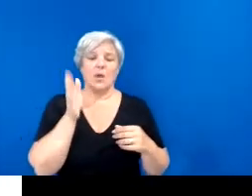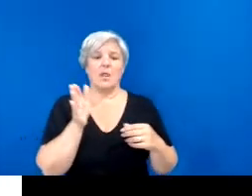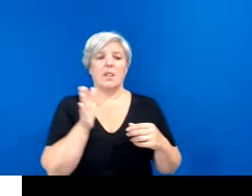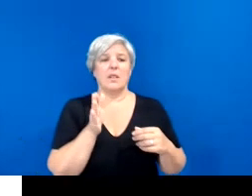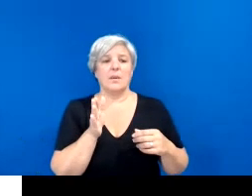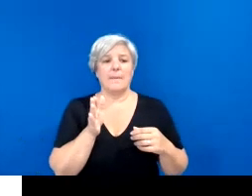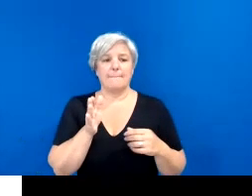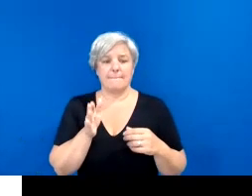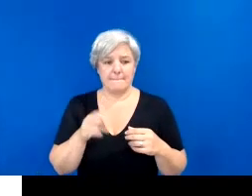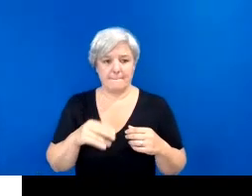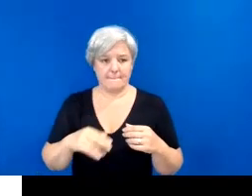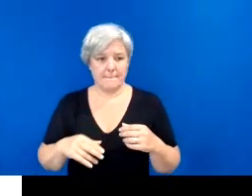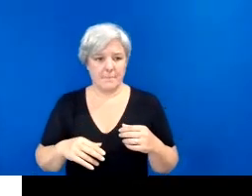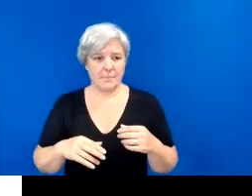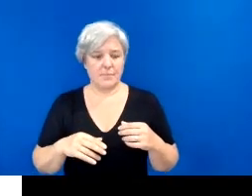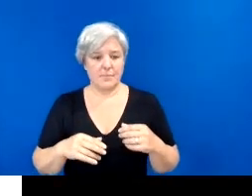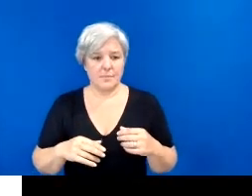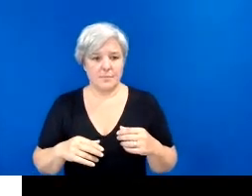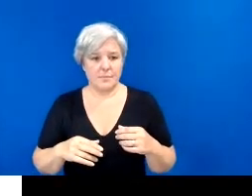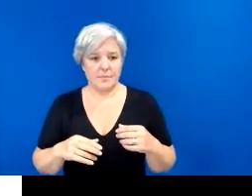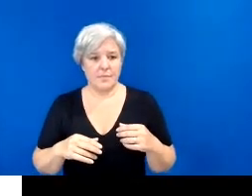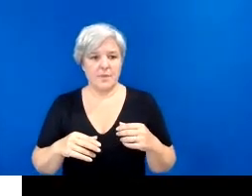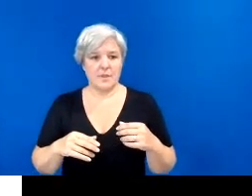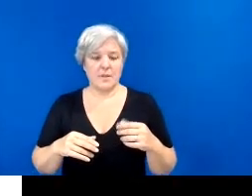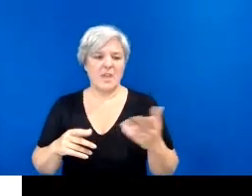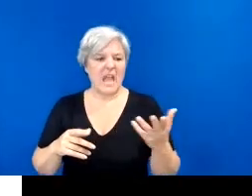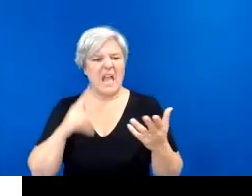the most probably polished,